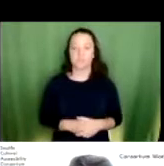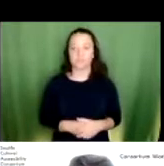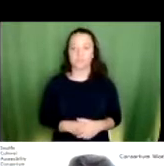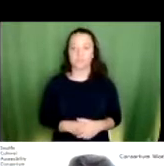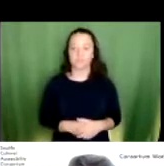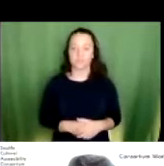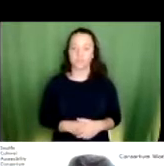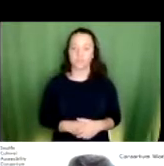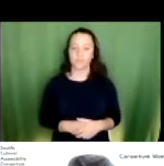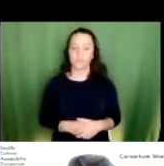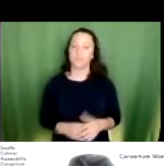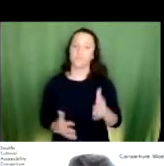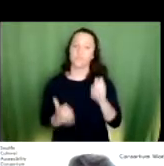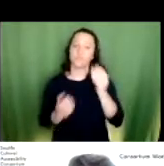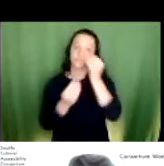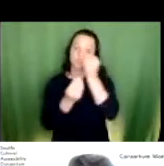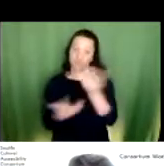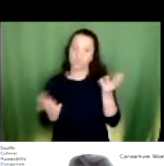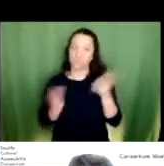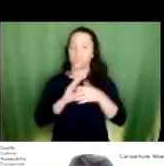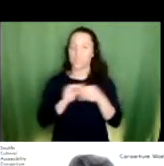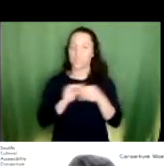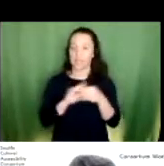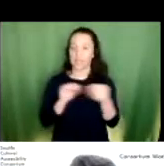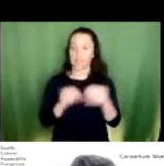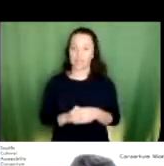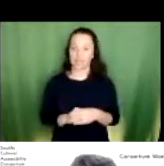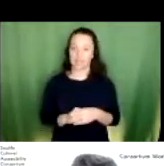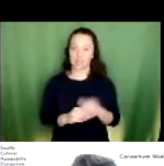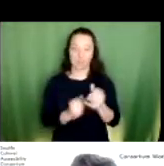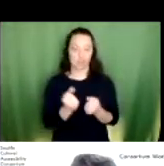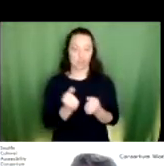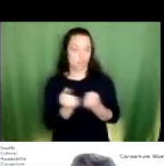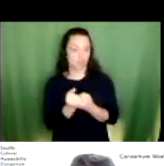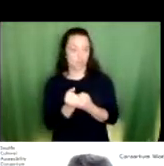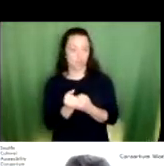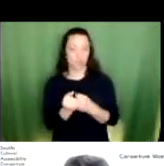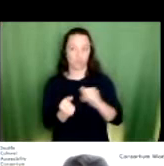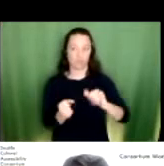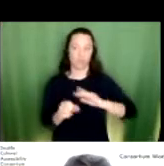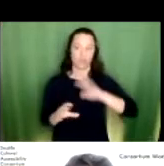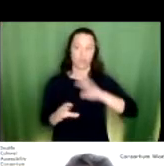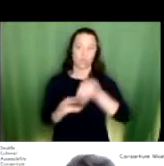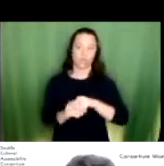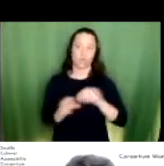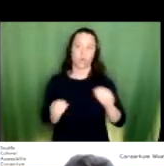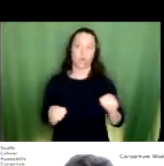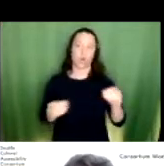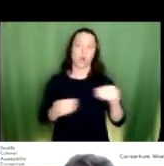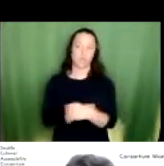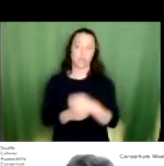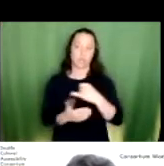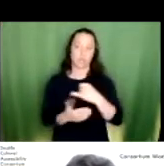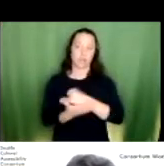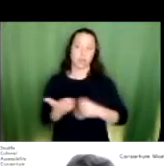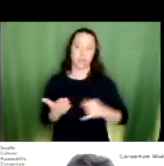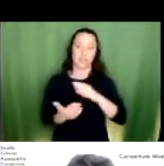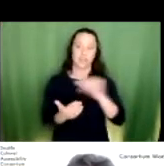that the sponsorship for us includes the Office of Arts and Culture. I apologize. It must have been a